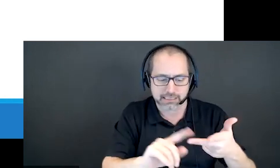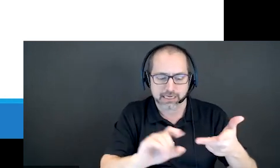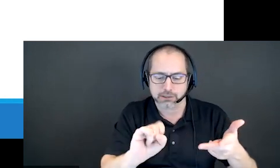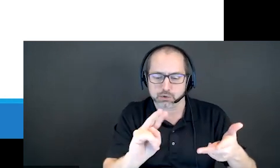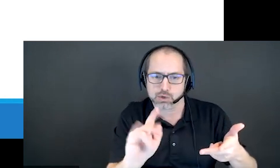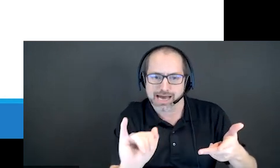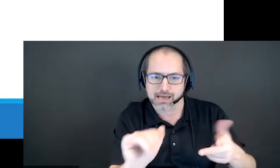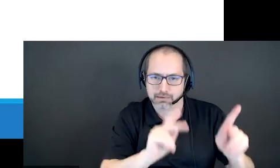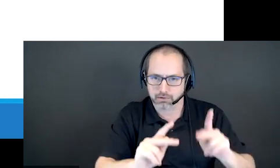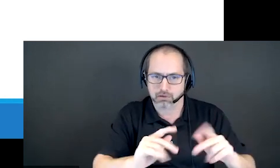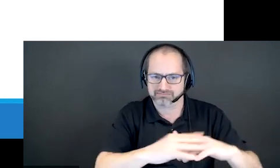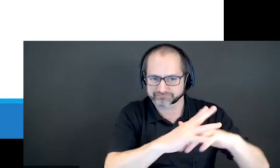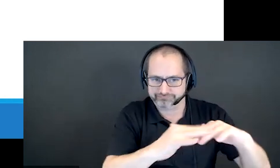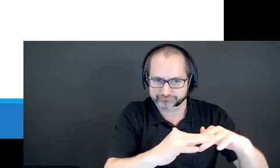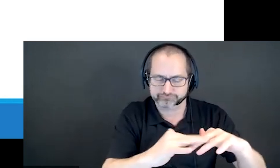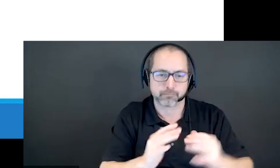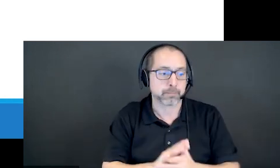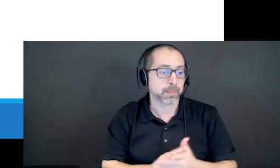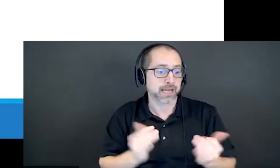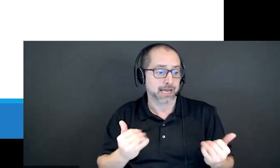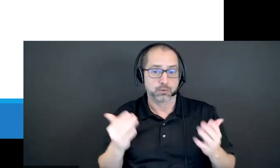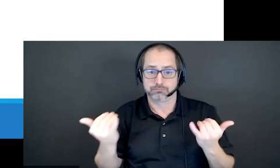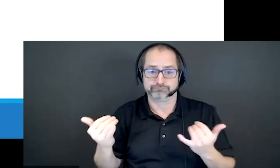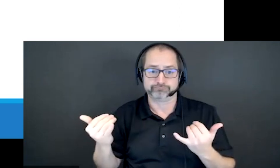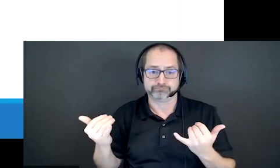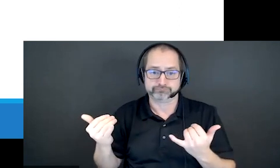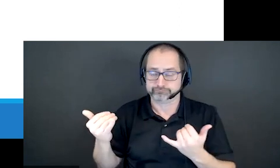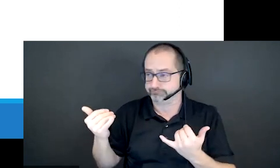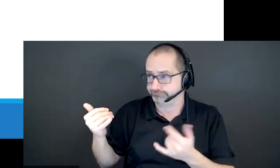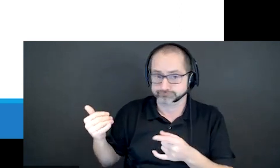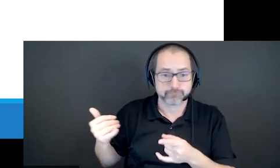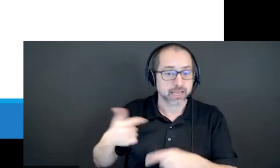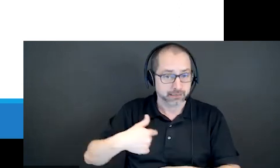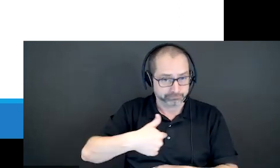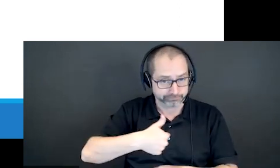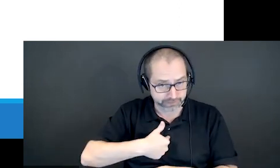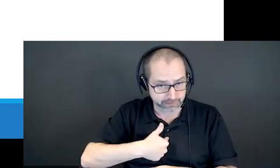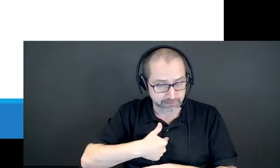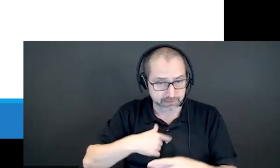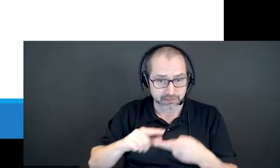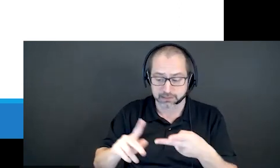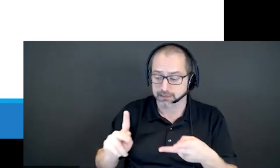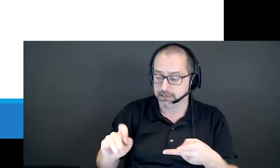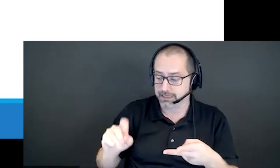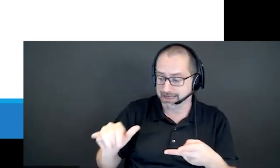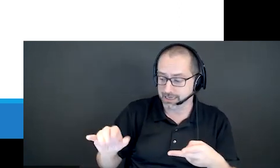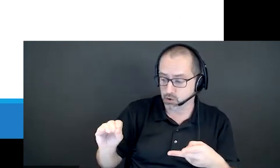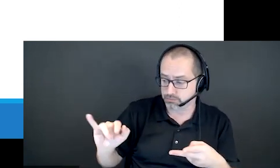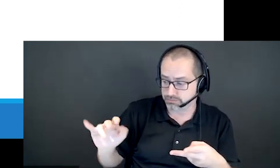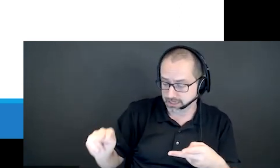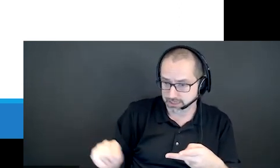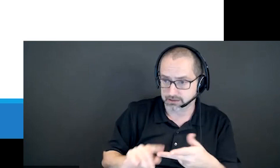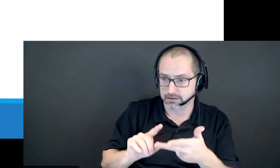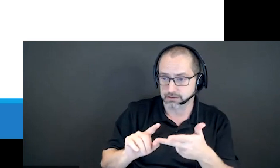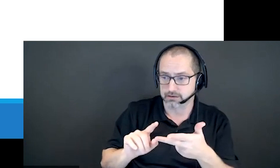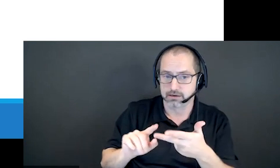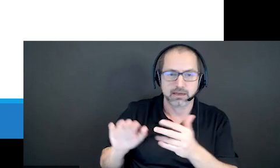Today I'm going to speak about a document that myself, Kelly O'Brien, Community experts